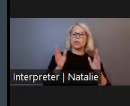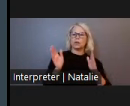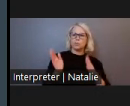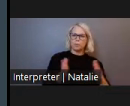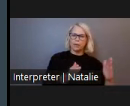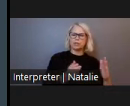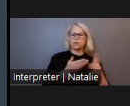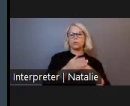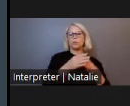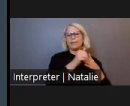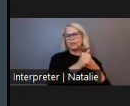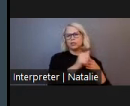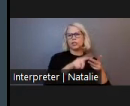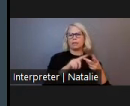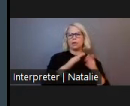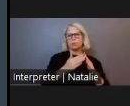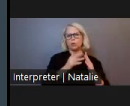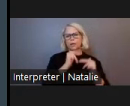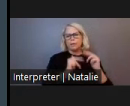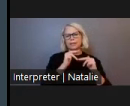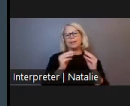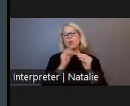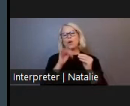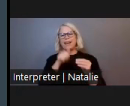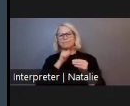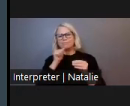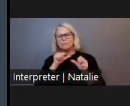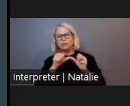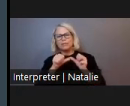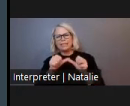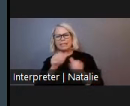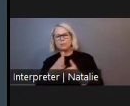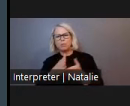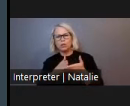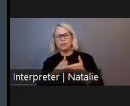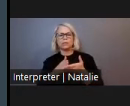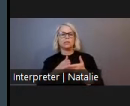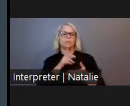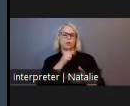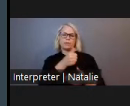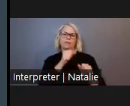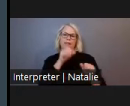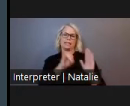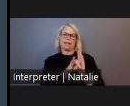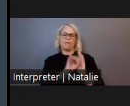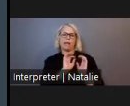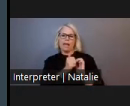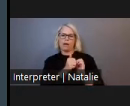happy to share a little bit more about what we are doing.